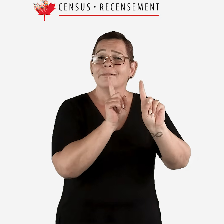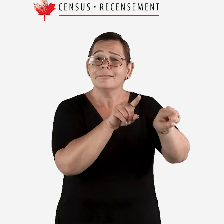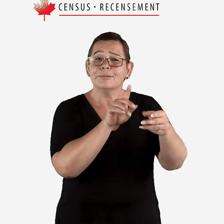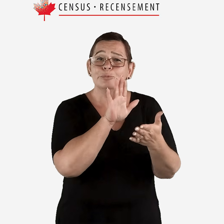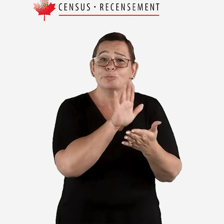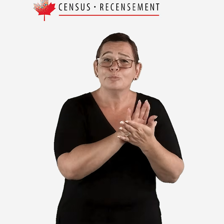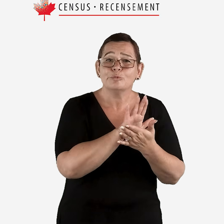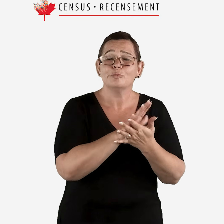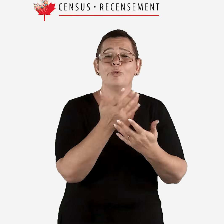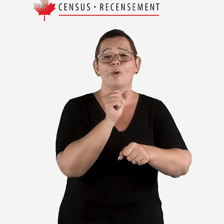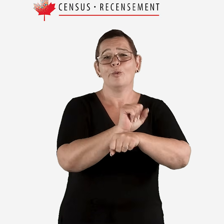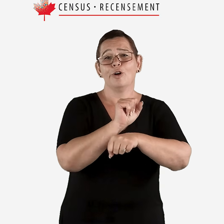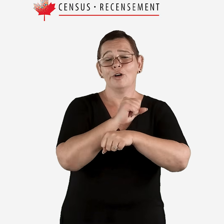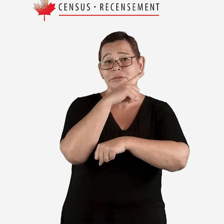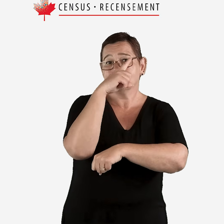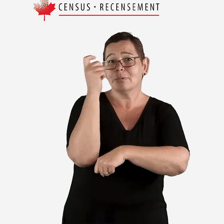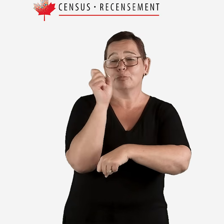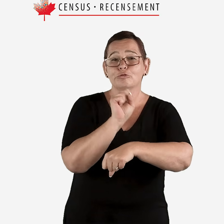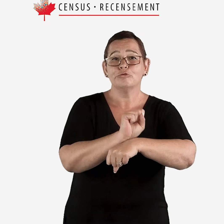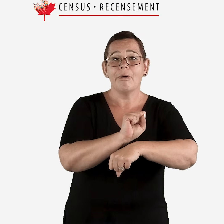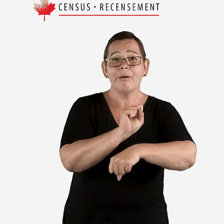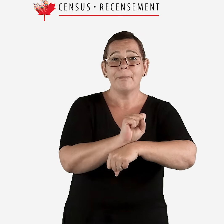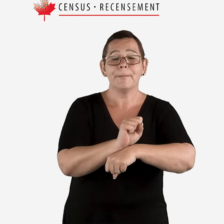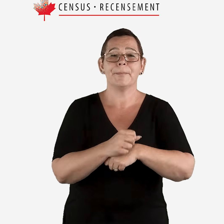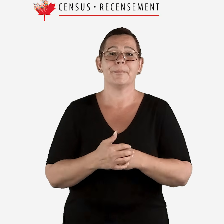attending school or working at a summer job.